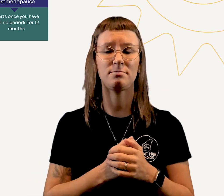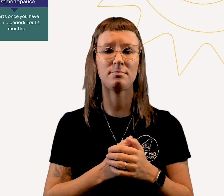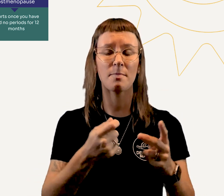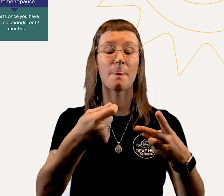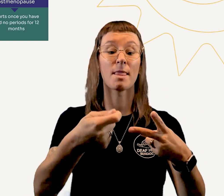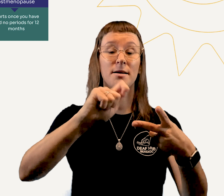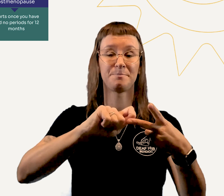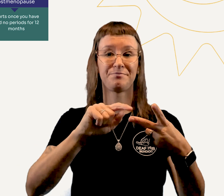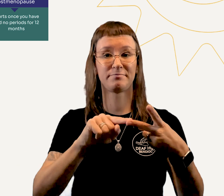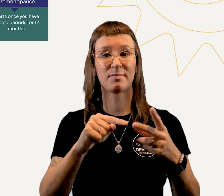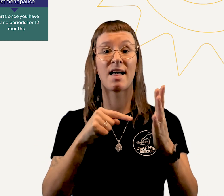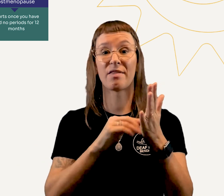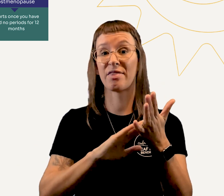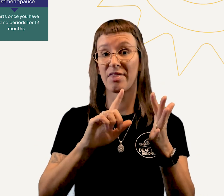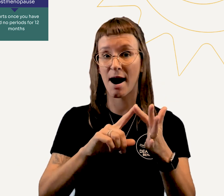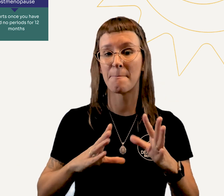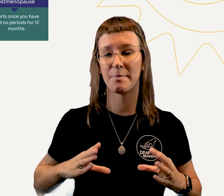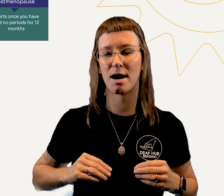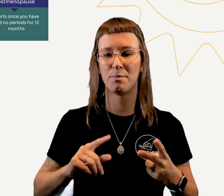Then there is menopause the final menstrual period.